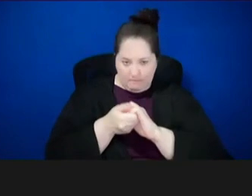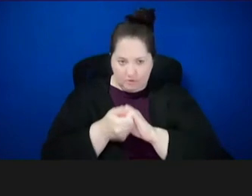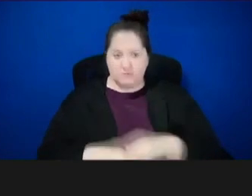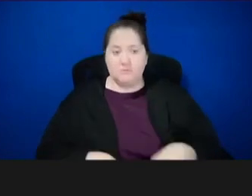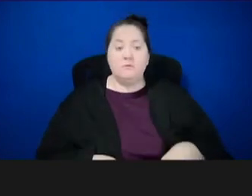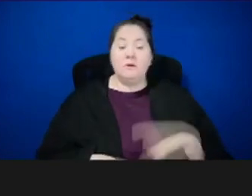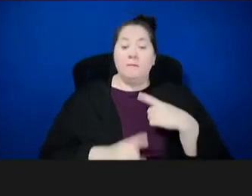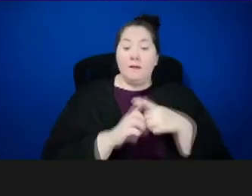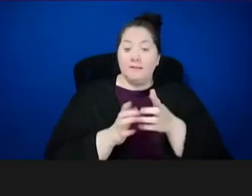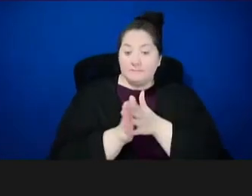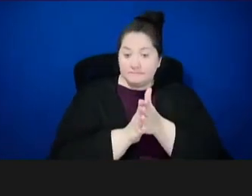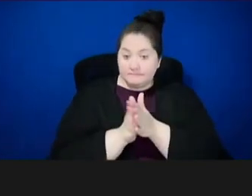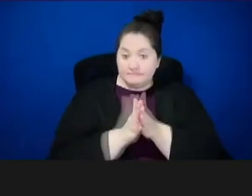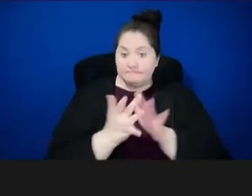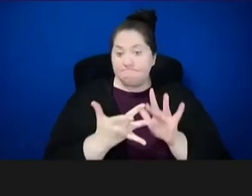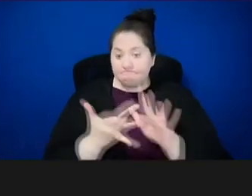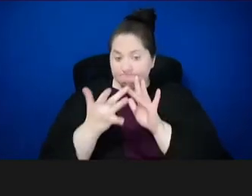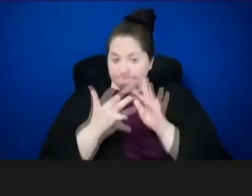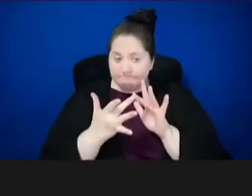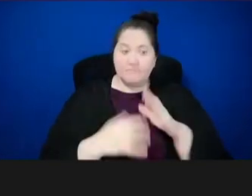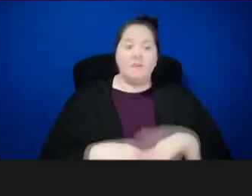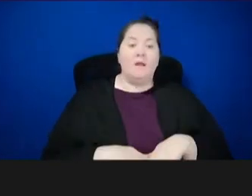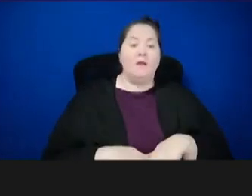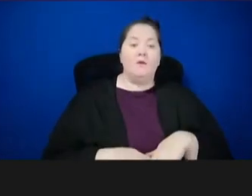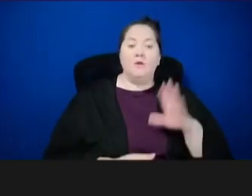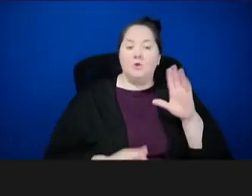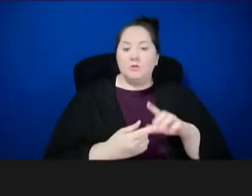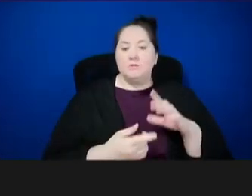connectivity, and we need to reduce the operational and technical burdens of